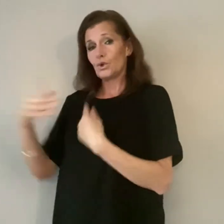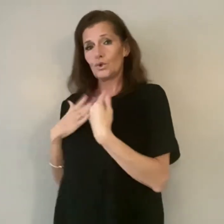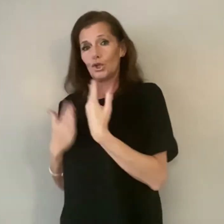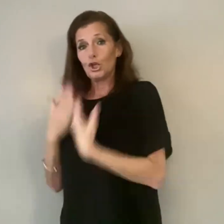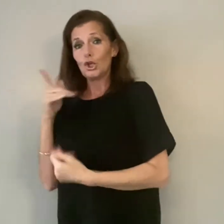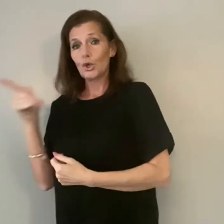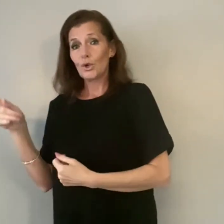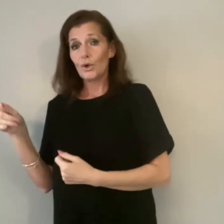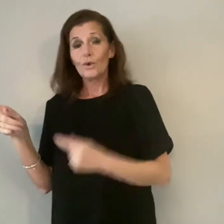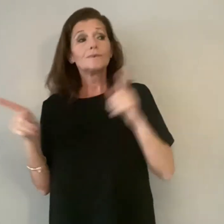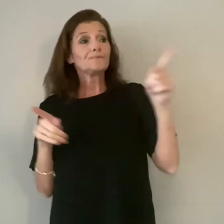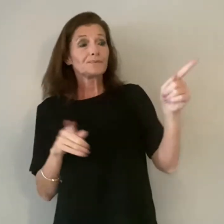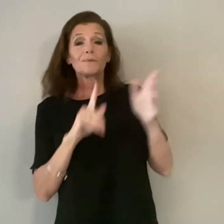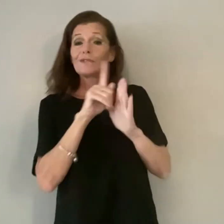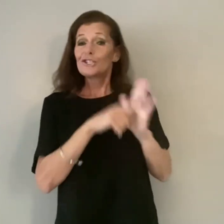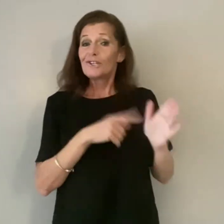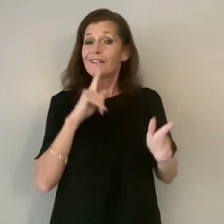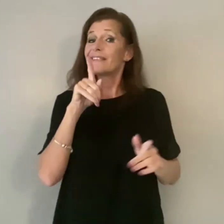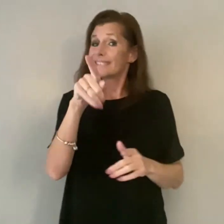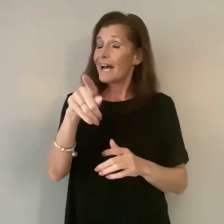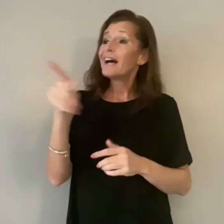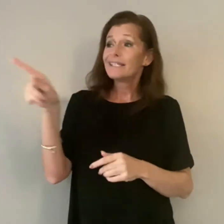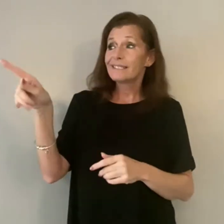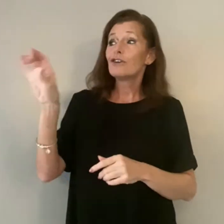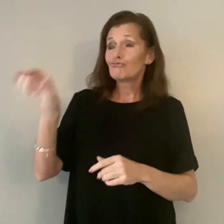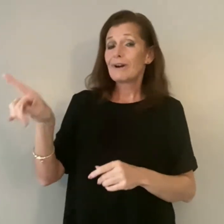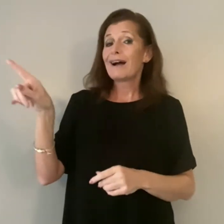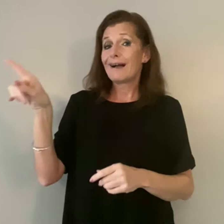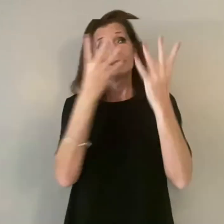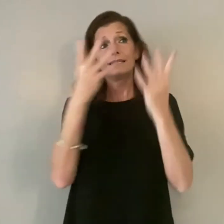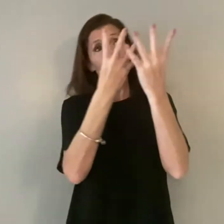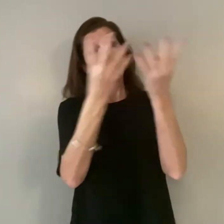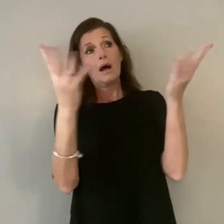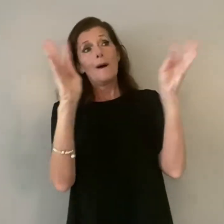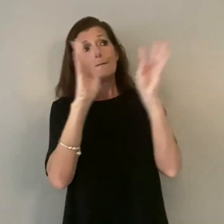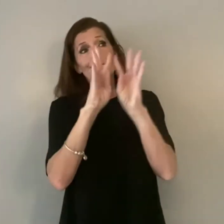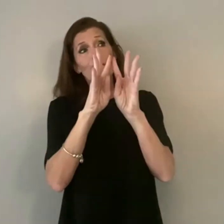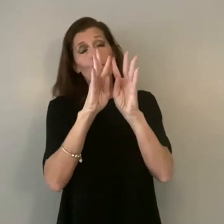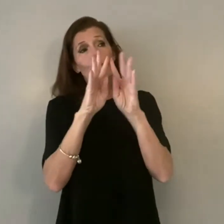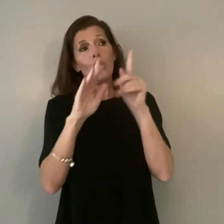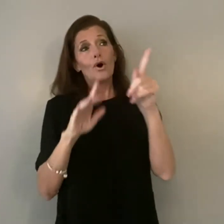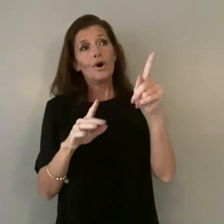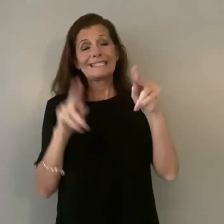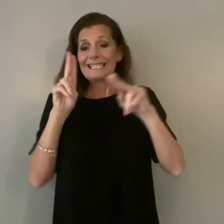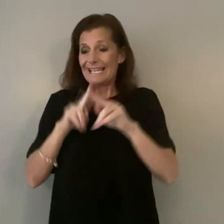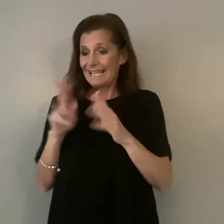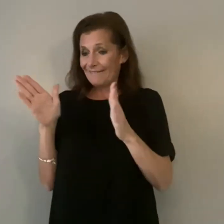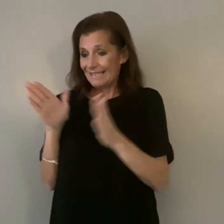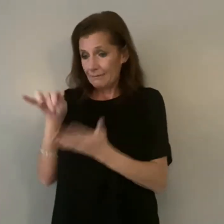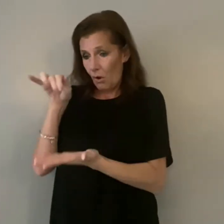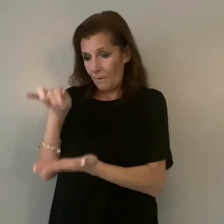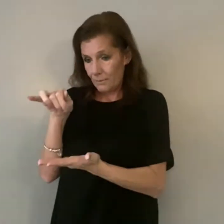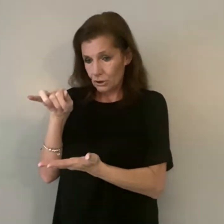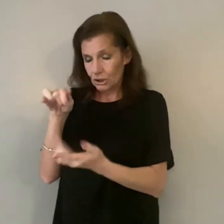It's a very good point actually, I, in many ways, I think the owners of the boards where you've got a smaller budget to deal